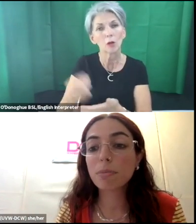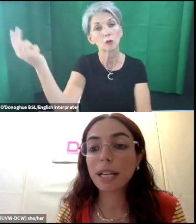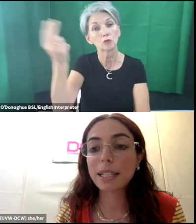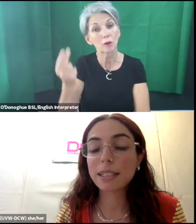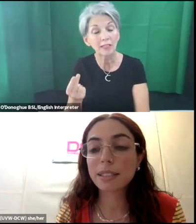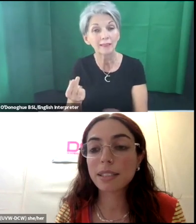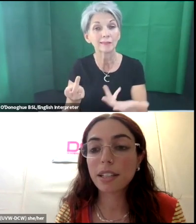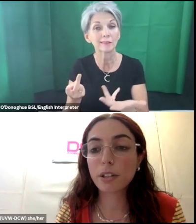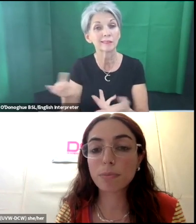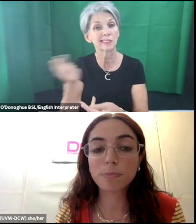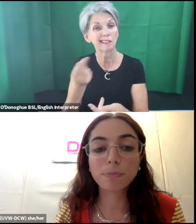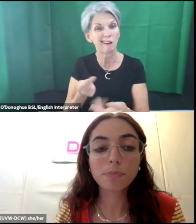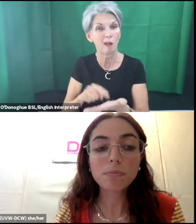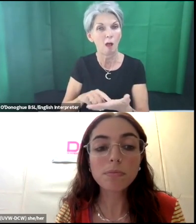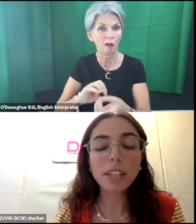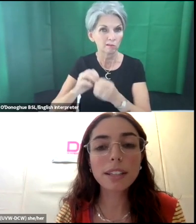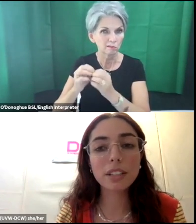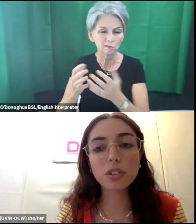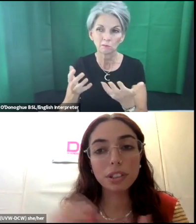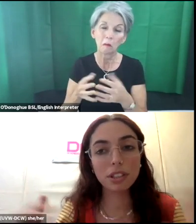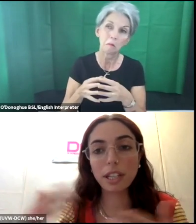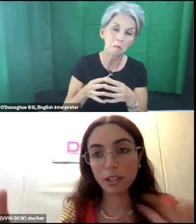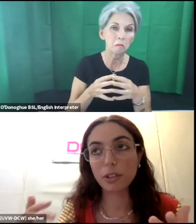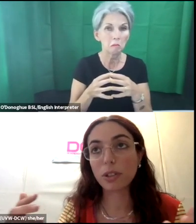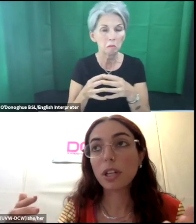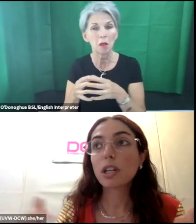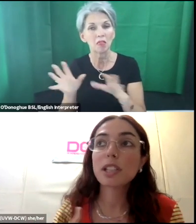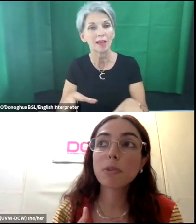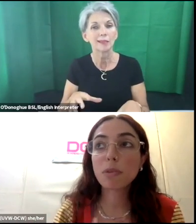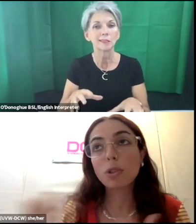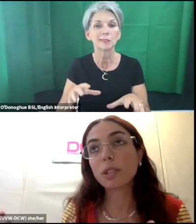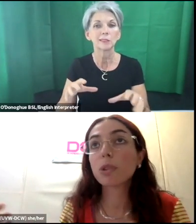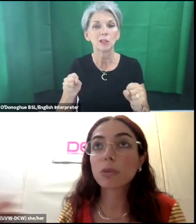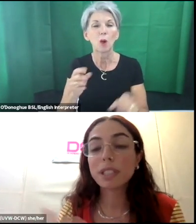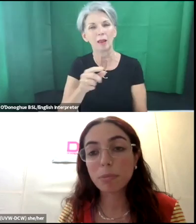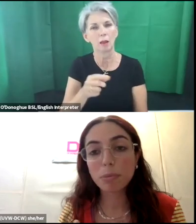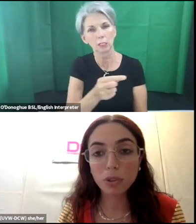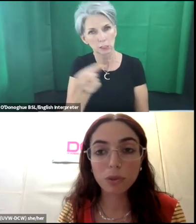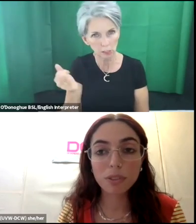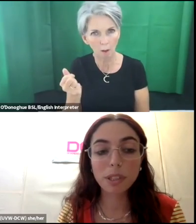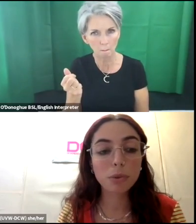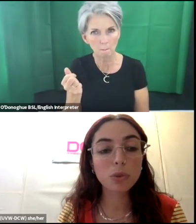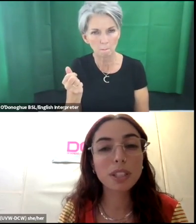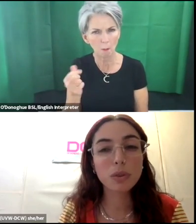And they started- some of them were already members of UVW 'cause